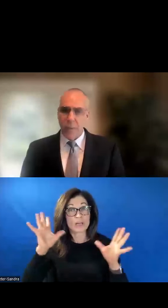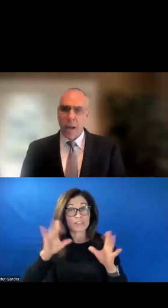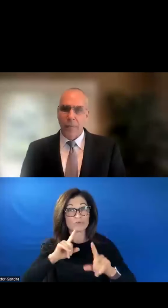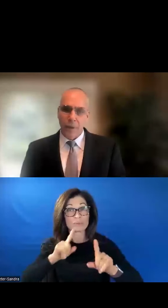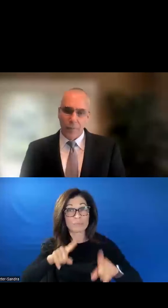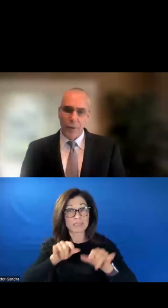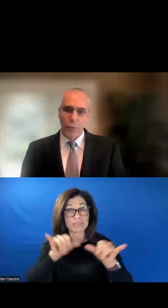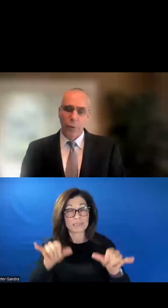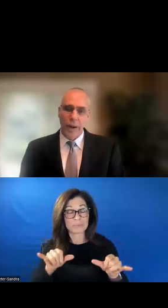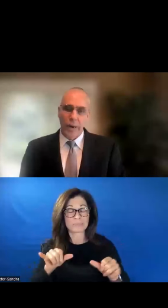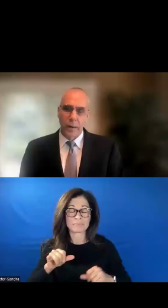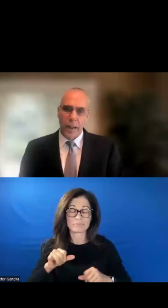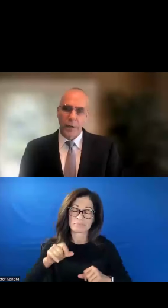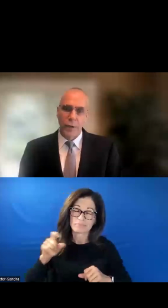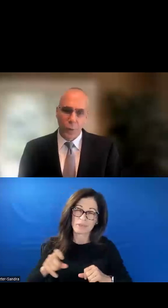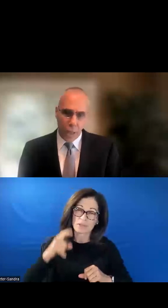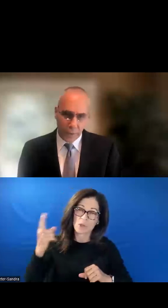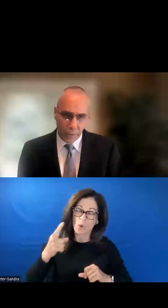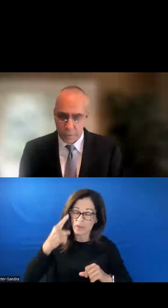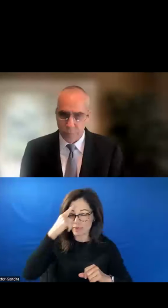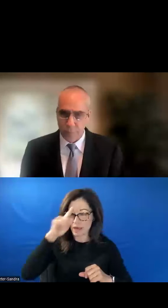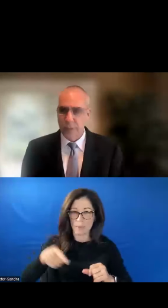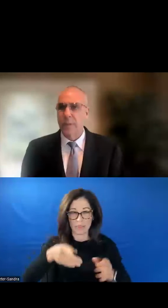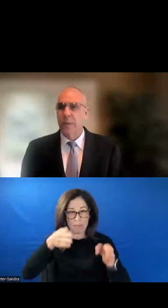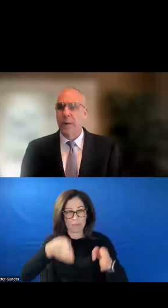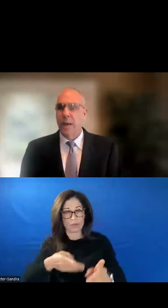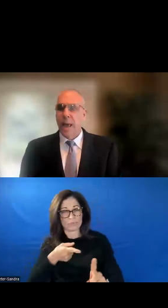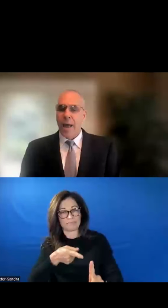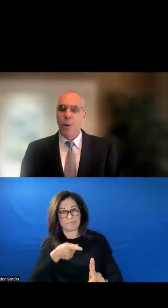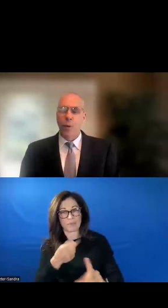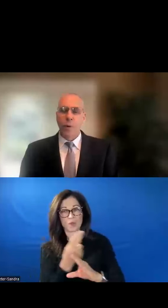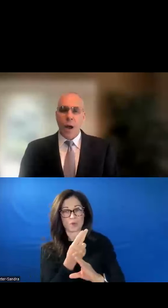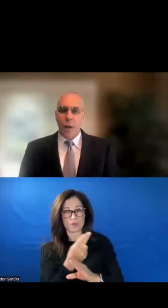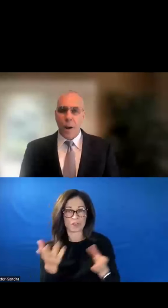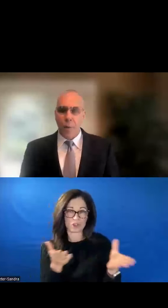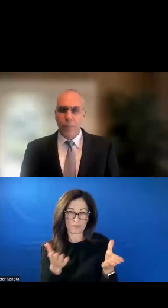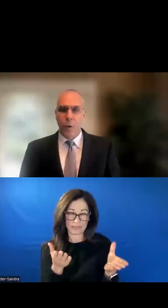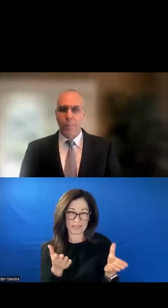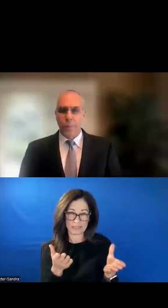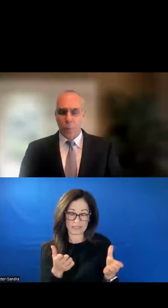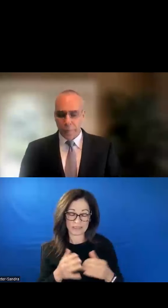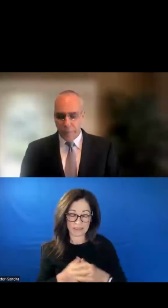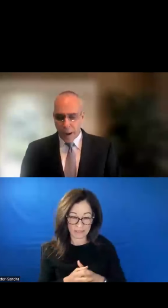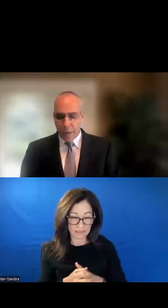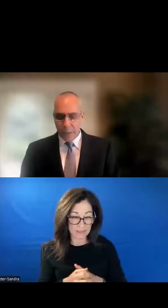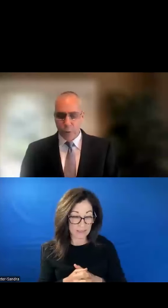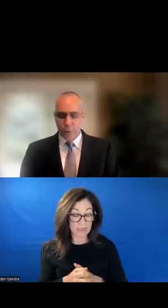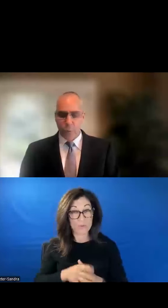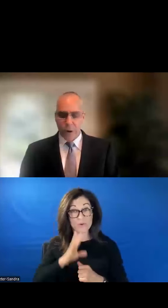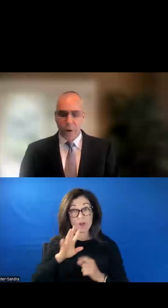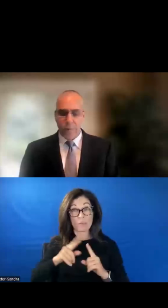THINK ABOUT THE INDIVIDUAL THAT IS UTILIZING THOSE SERVICES. WHEN WE TALK ABOUT REFORM, WE HAVE TO MAKE SURE THAT WE ARE